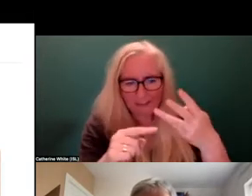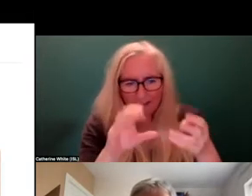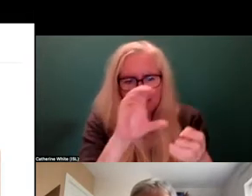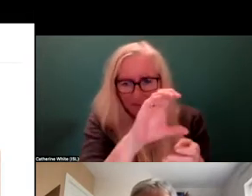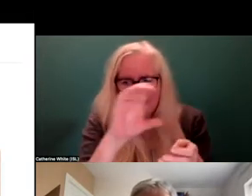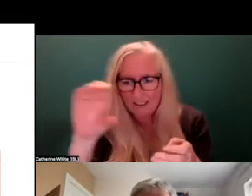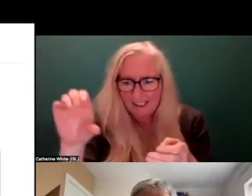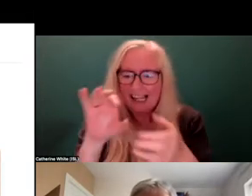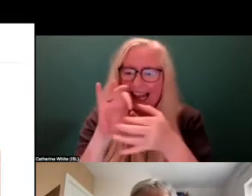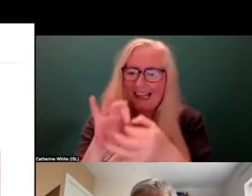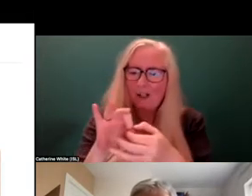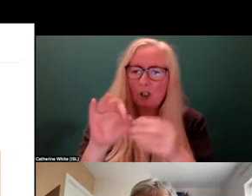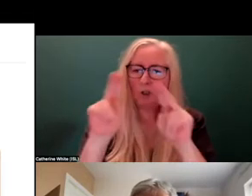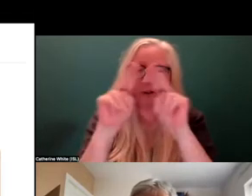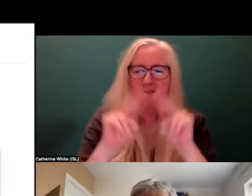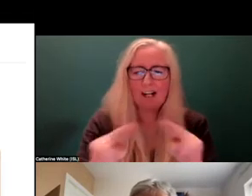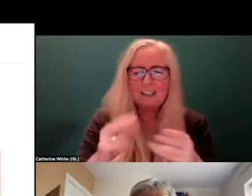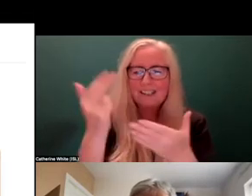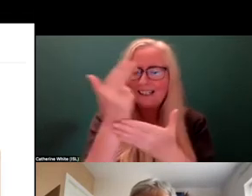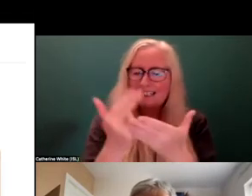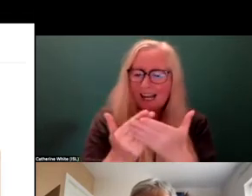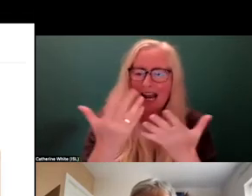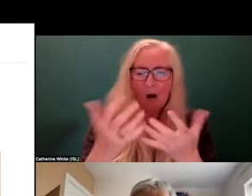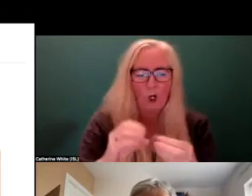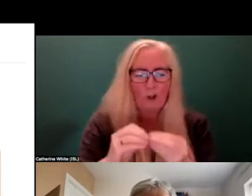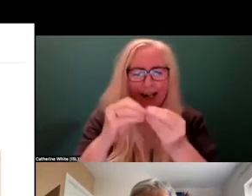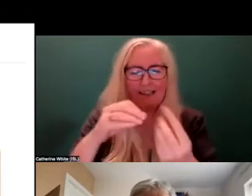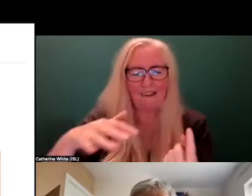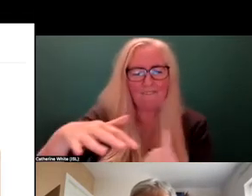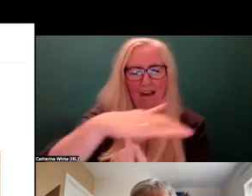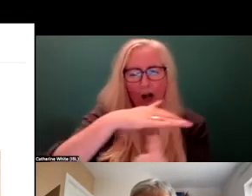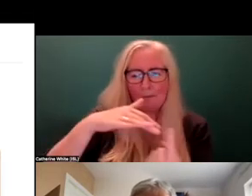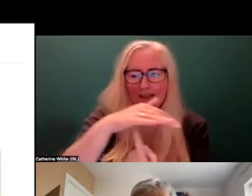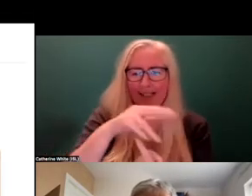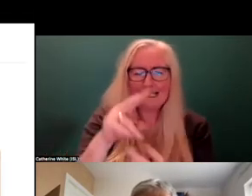underpin universal design to be able to create the environments that can support